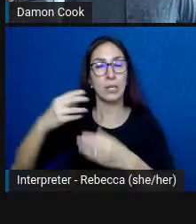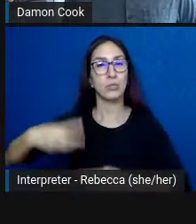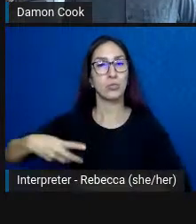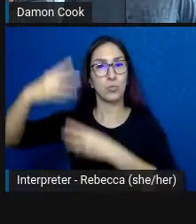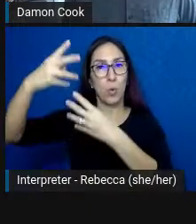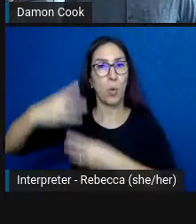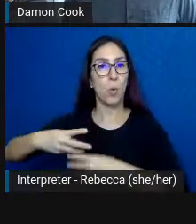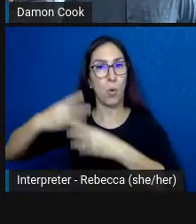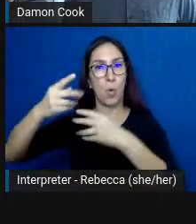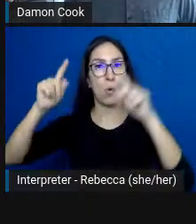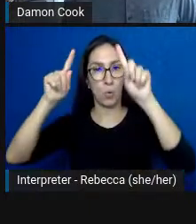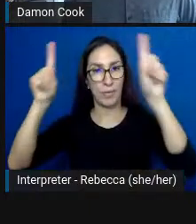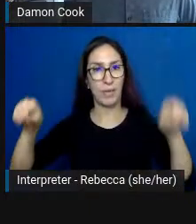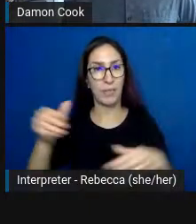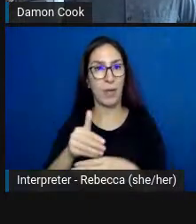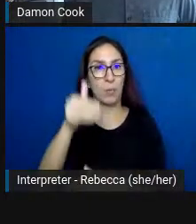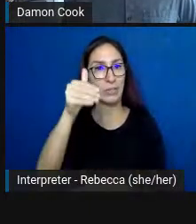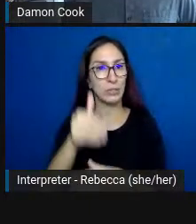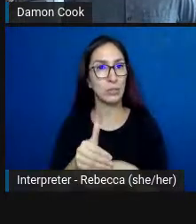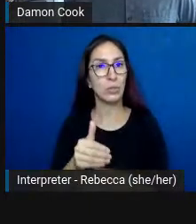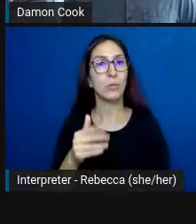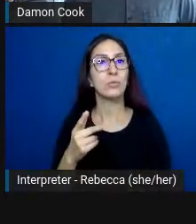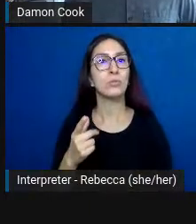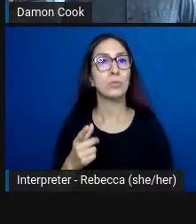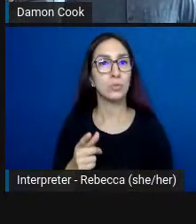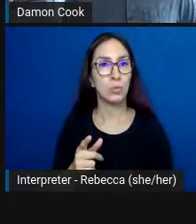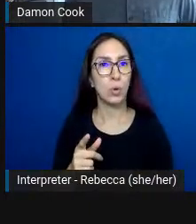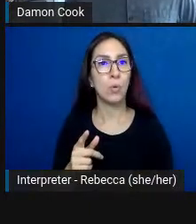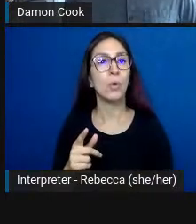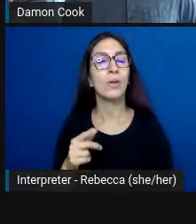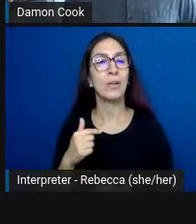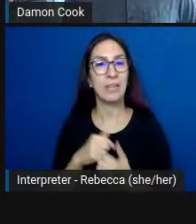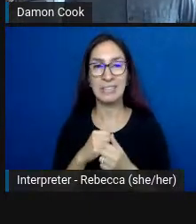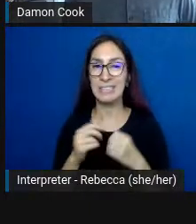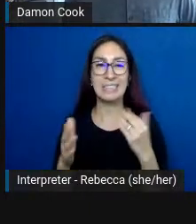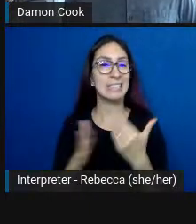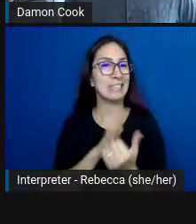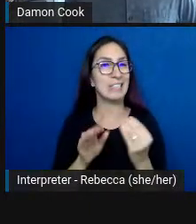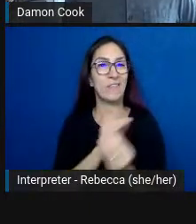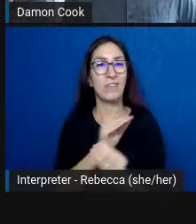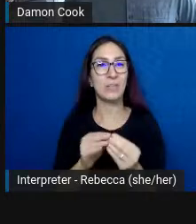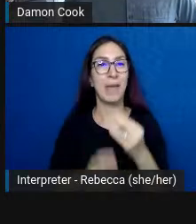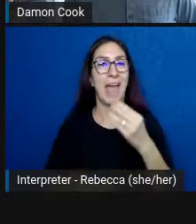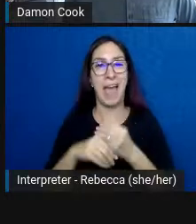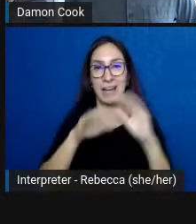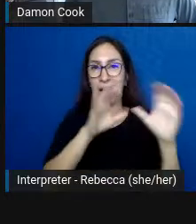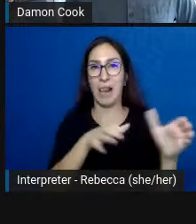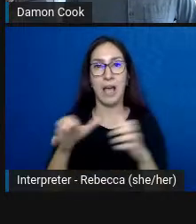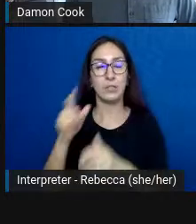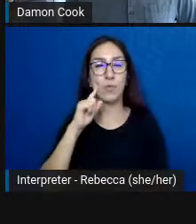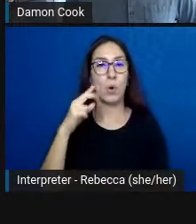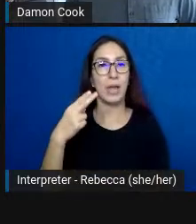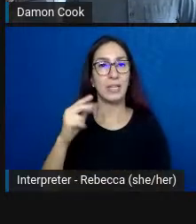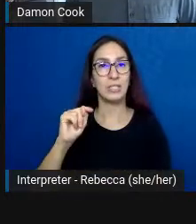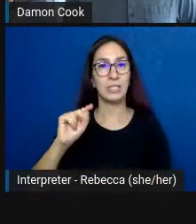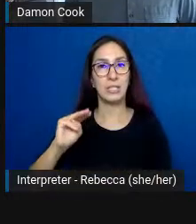Keep in mind that when a Dialog is open, the window will still process scroll events. This can be mixed